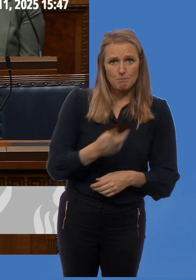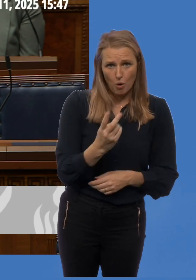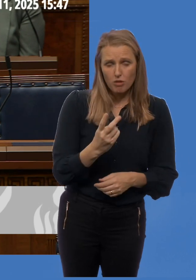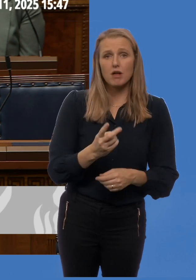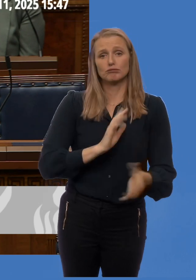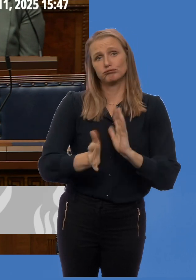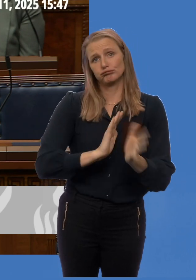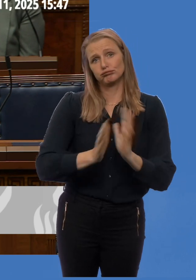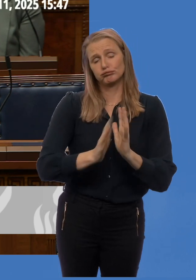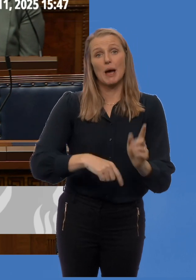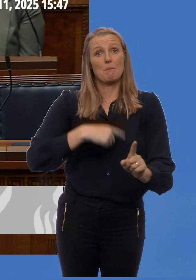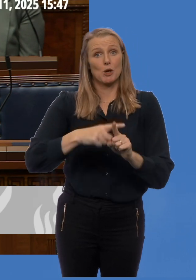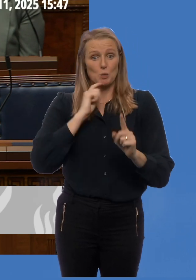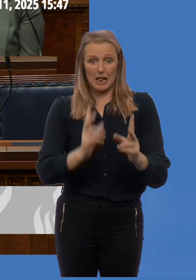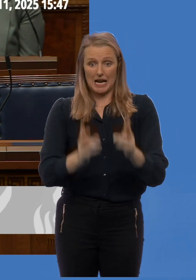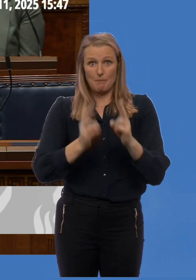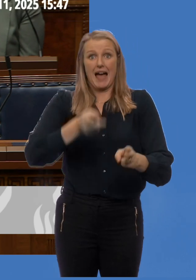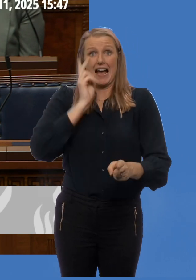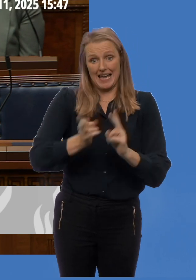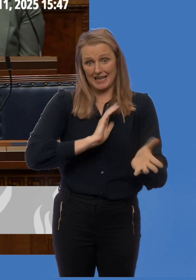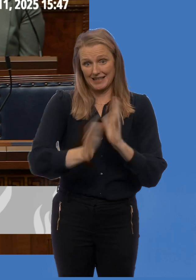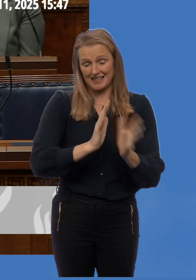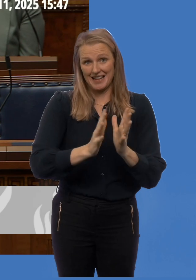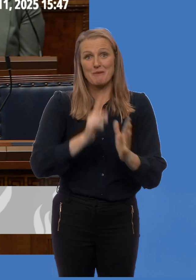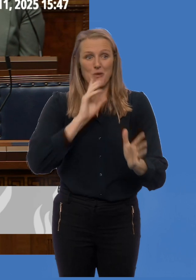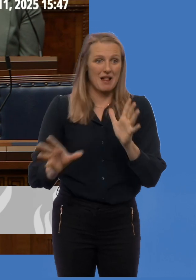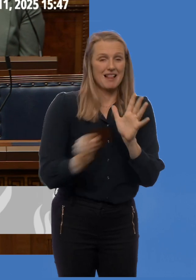Additionally, the committee team will provide clear and